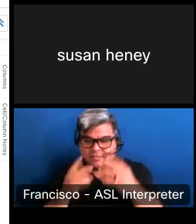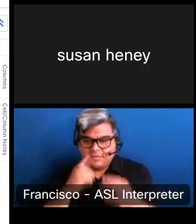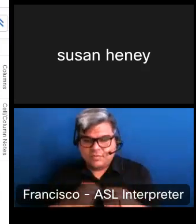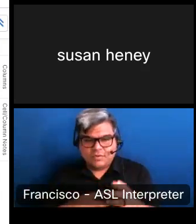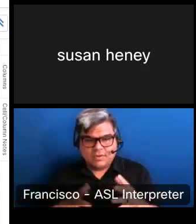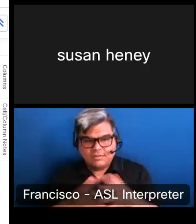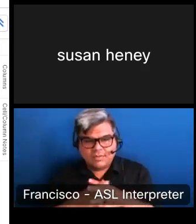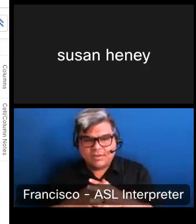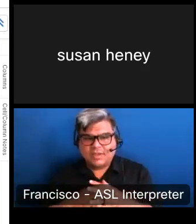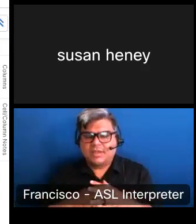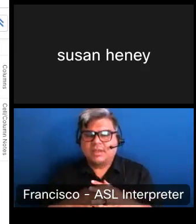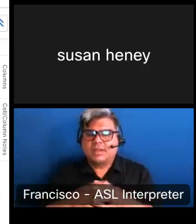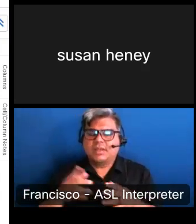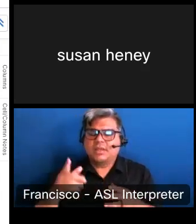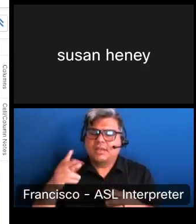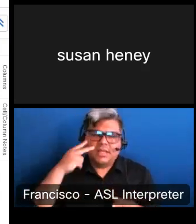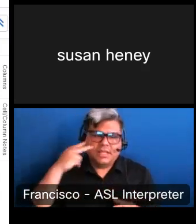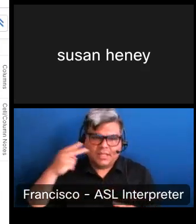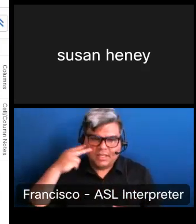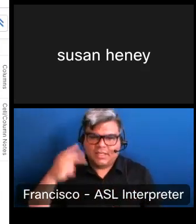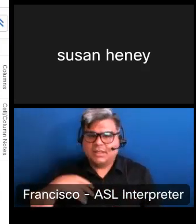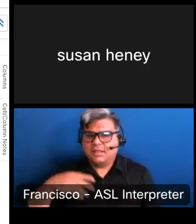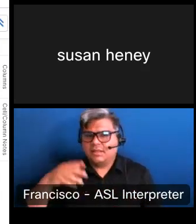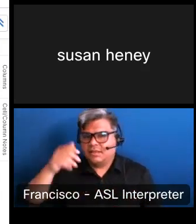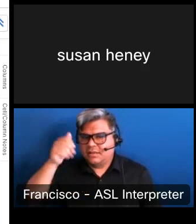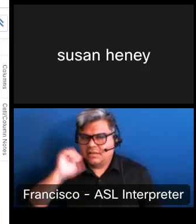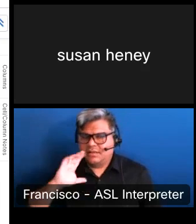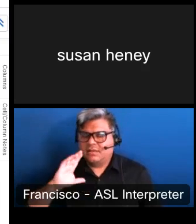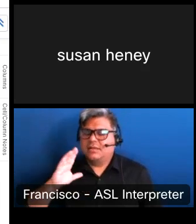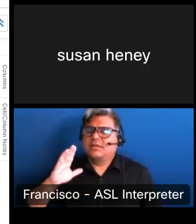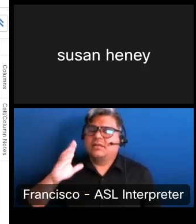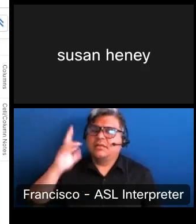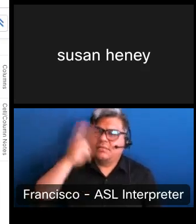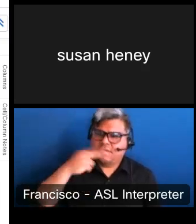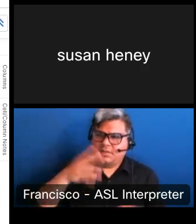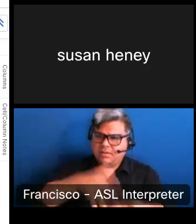Native population, and Native Hawaiian and Pacific Islander populations in the state of California.